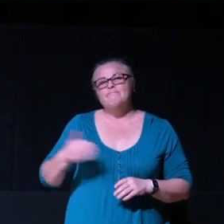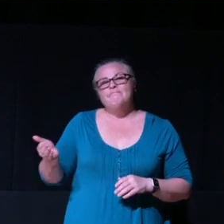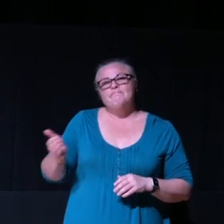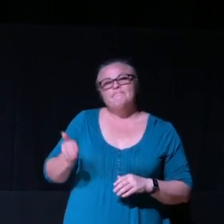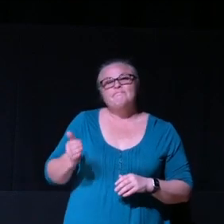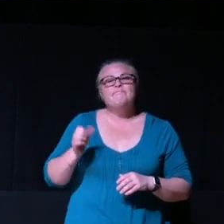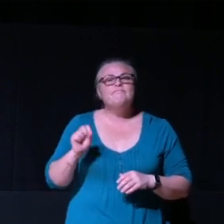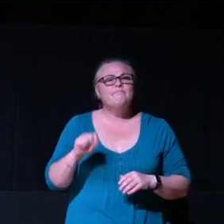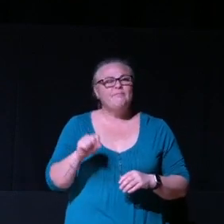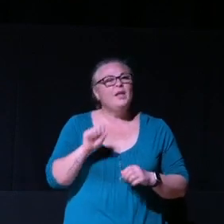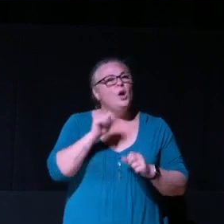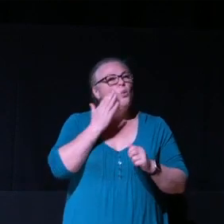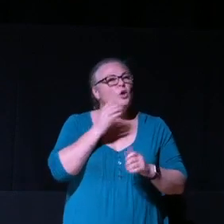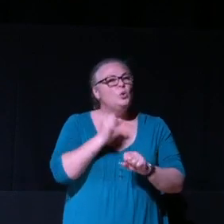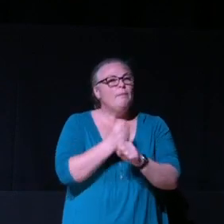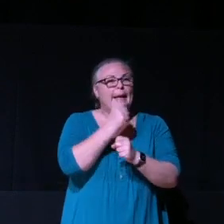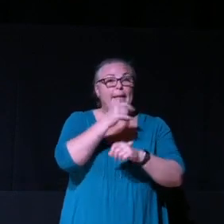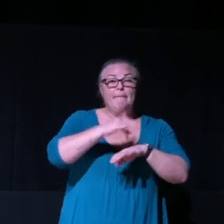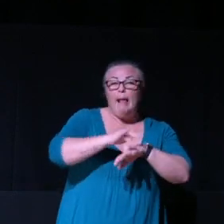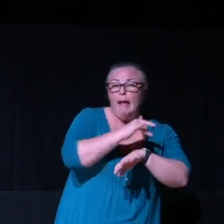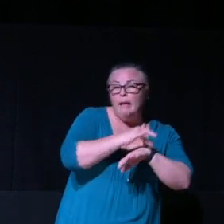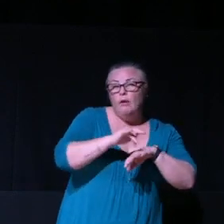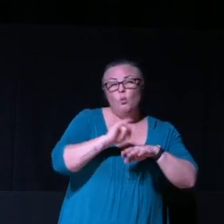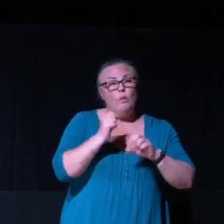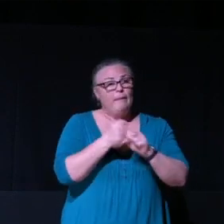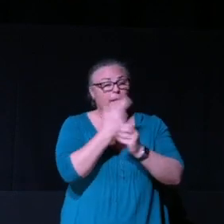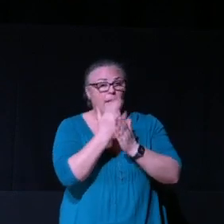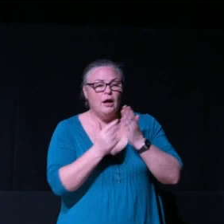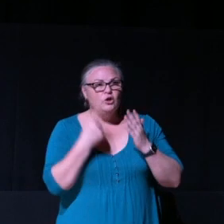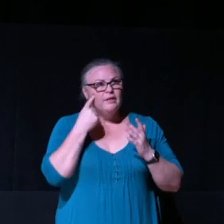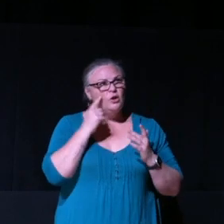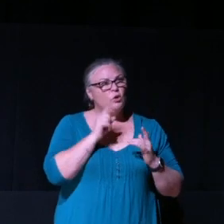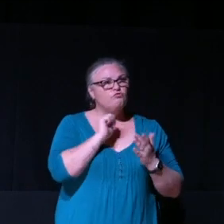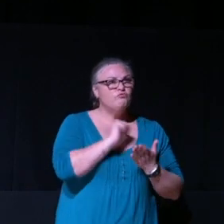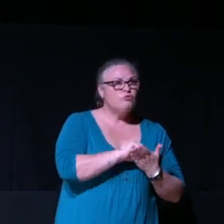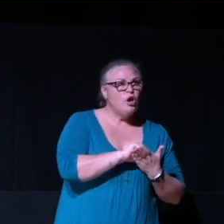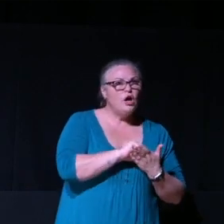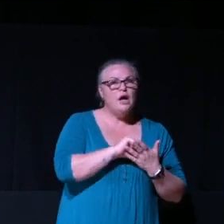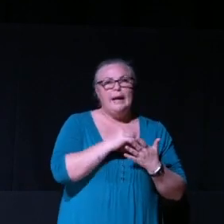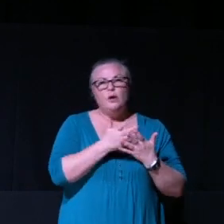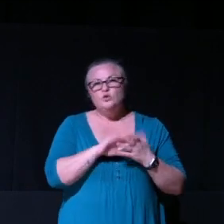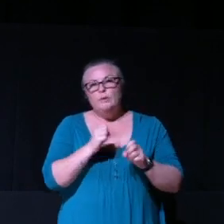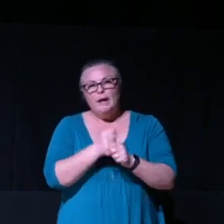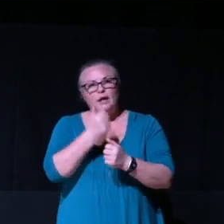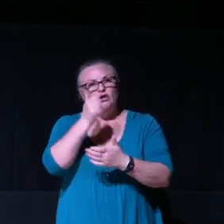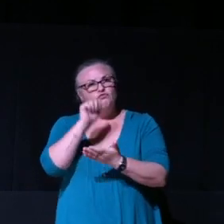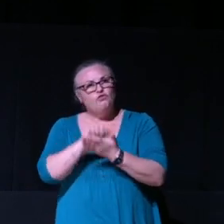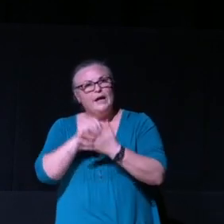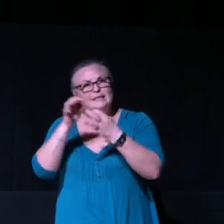mindful about what is right, what isn't right and wanting to make the right decisions. I guess the other side is maybe the people who aren't doing that, like who are